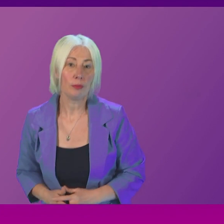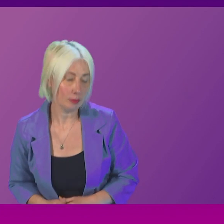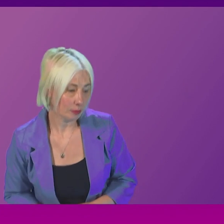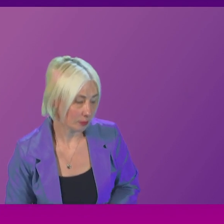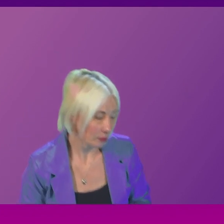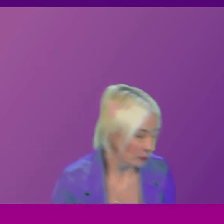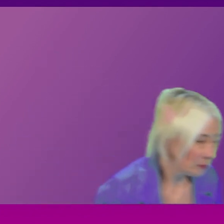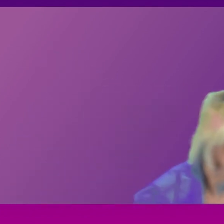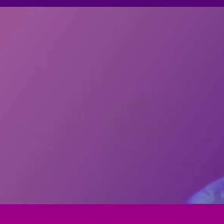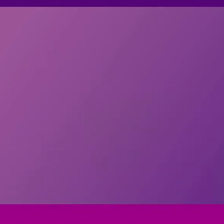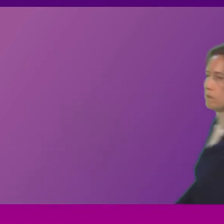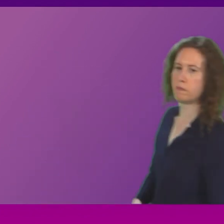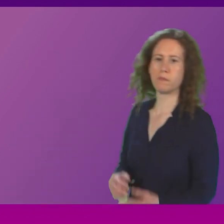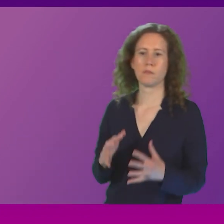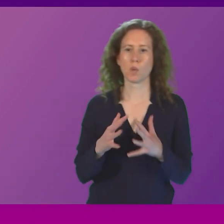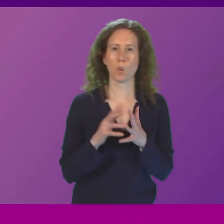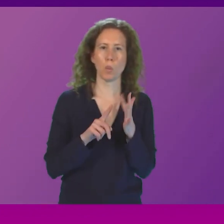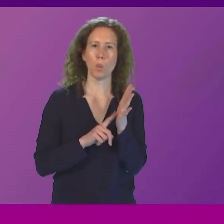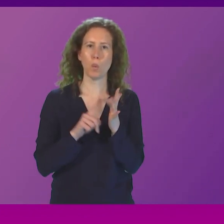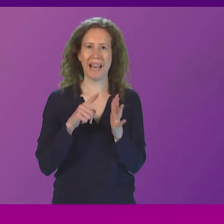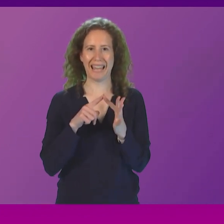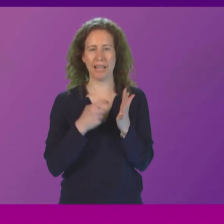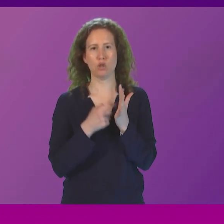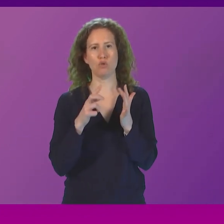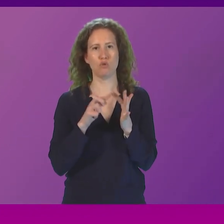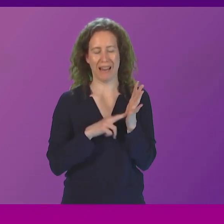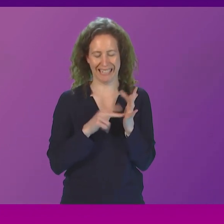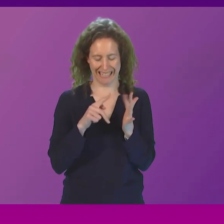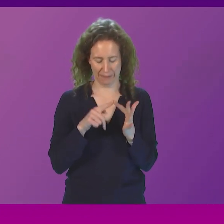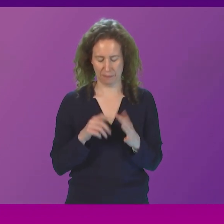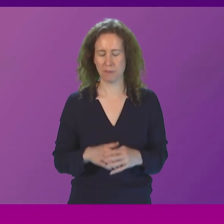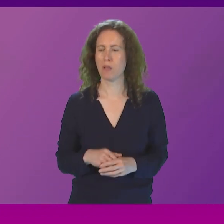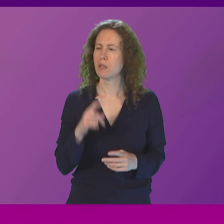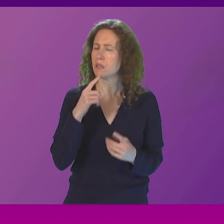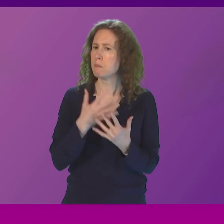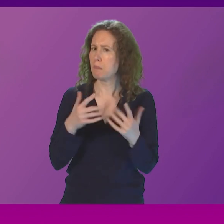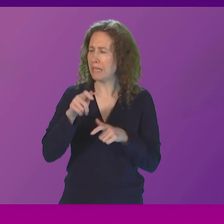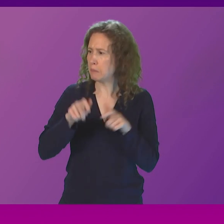The First Minister knows that many experienced staff are departing the private and voluntary